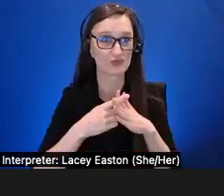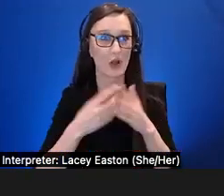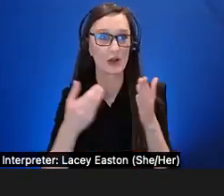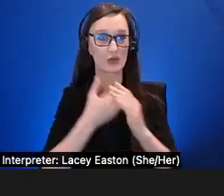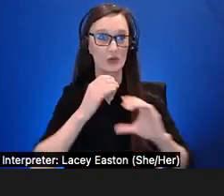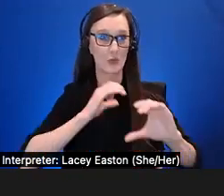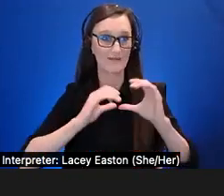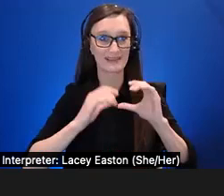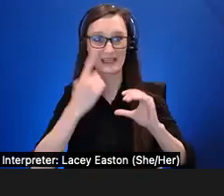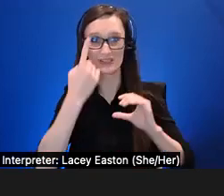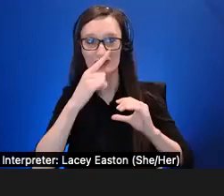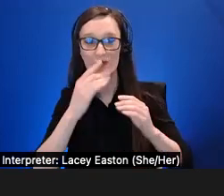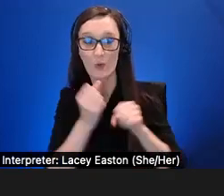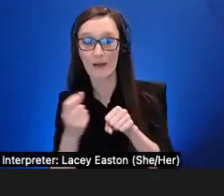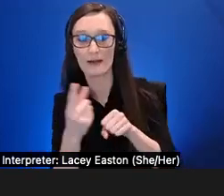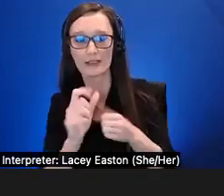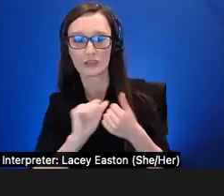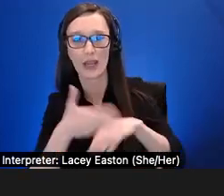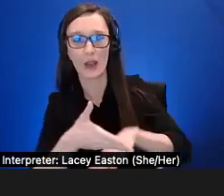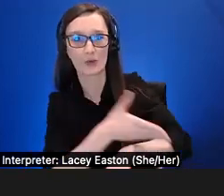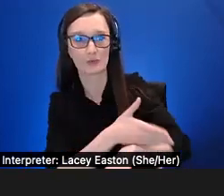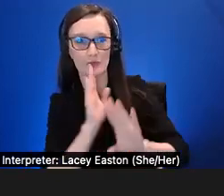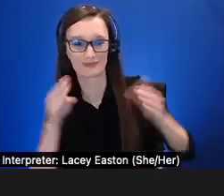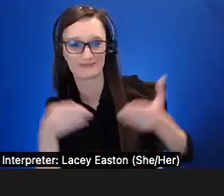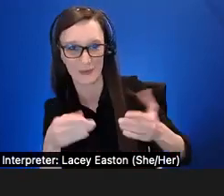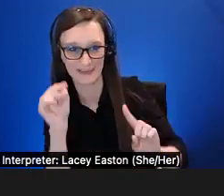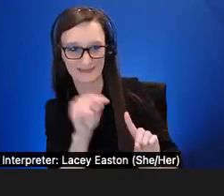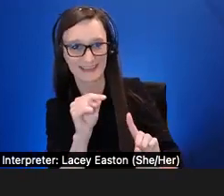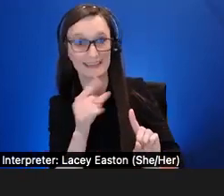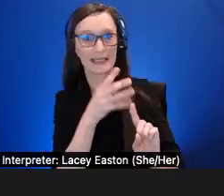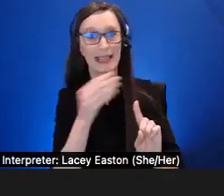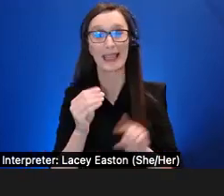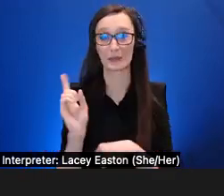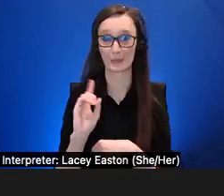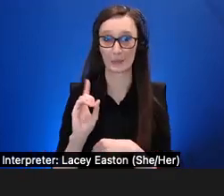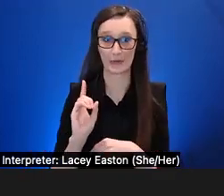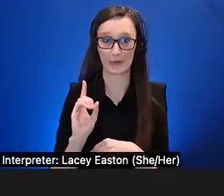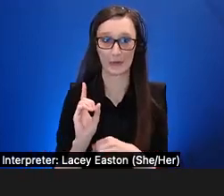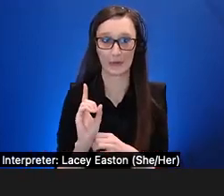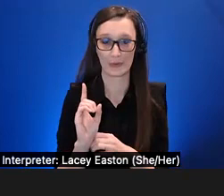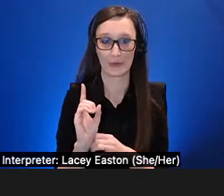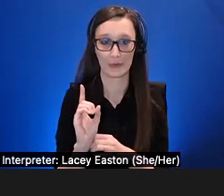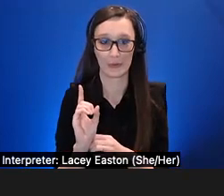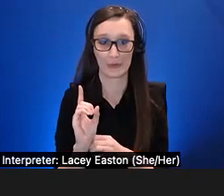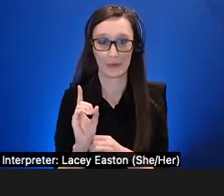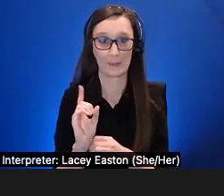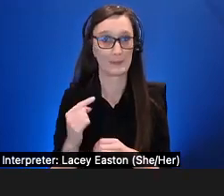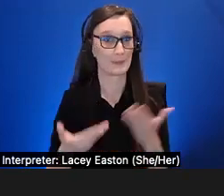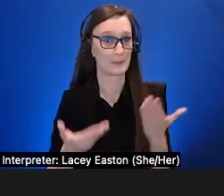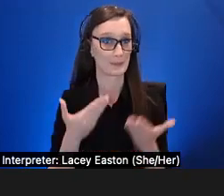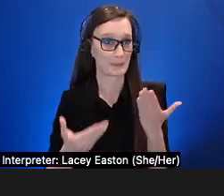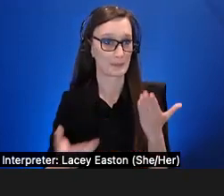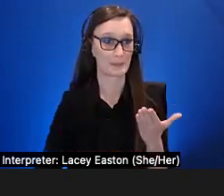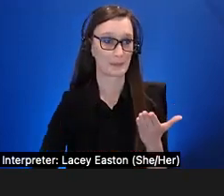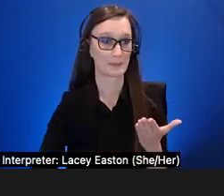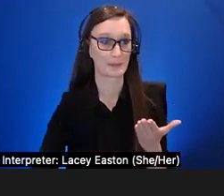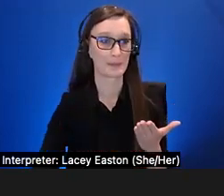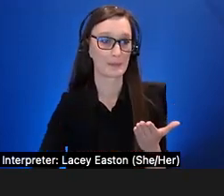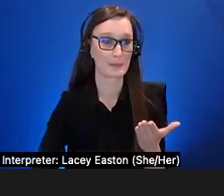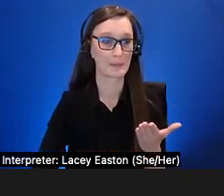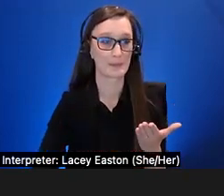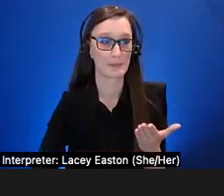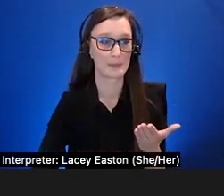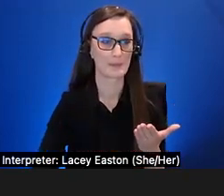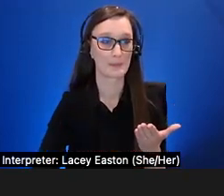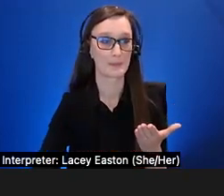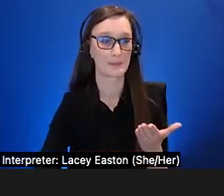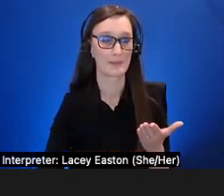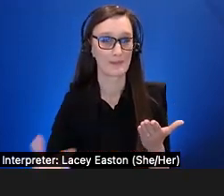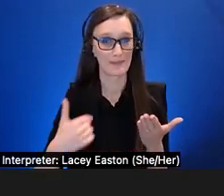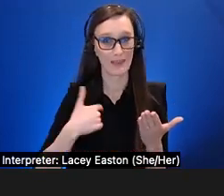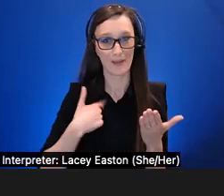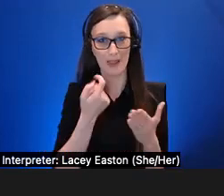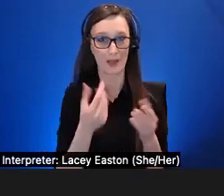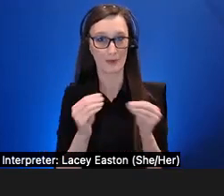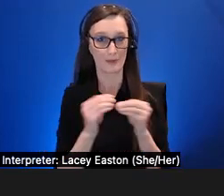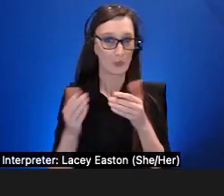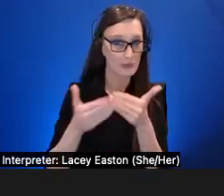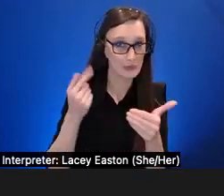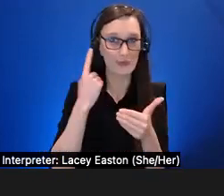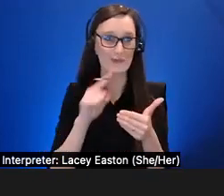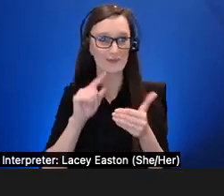focusing on that. I am a little bit more new to organizing events. This has been a big learning